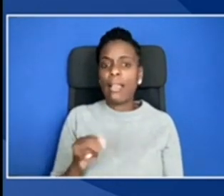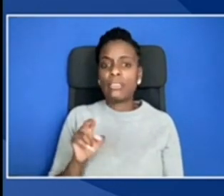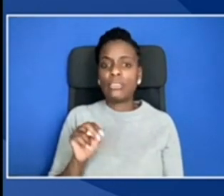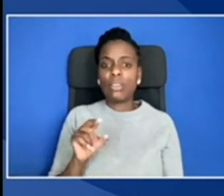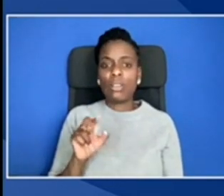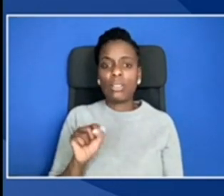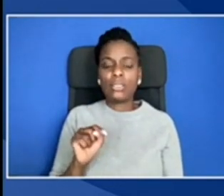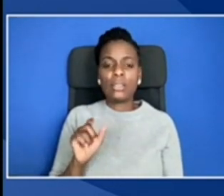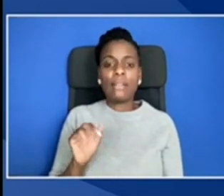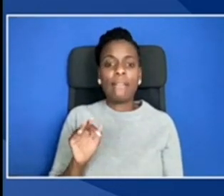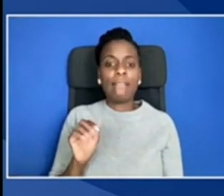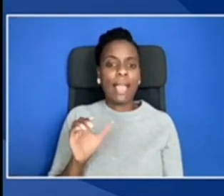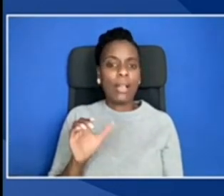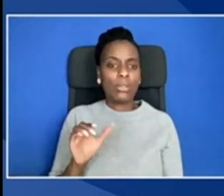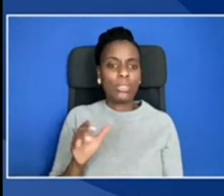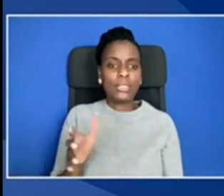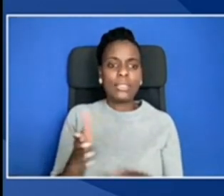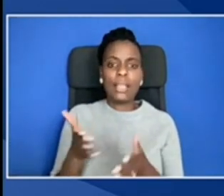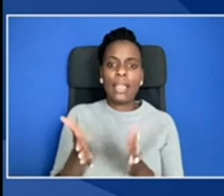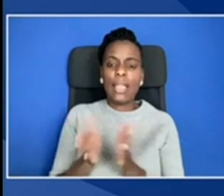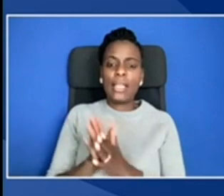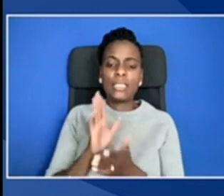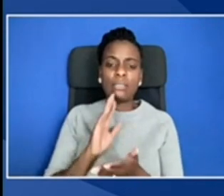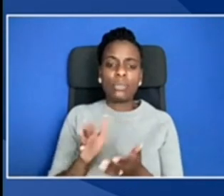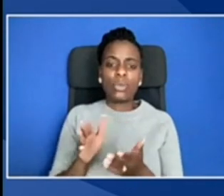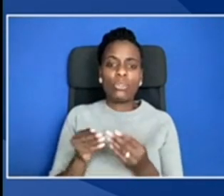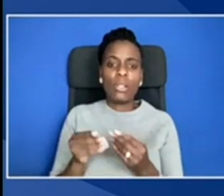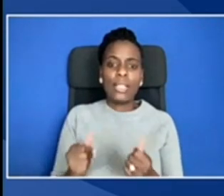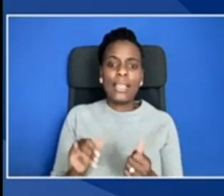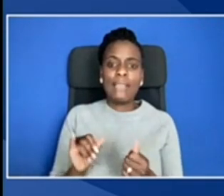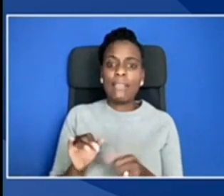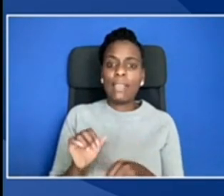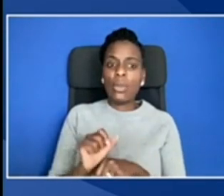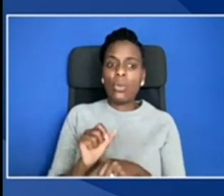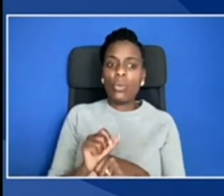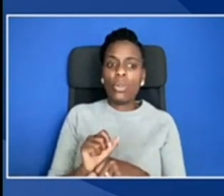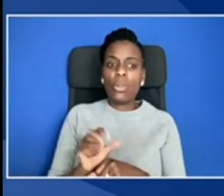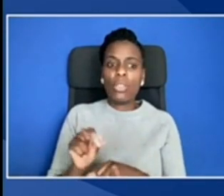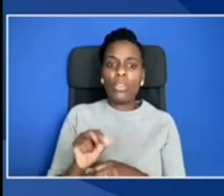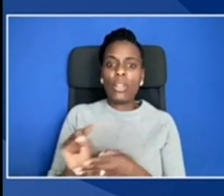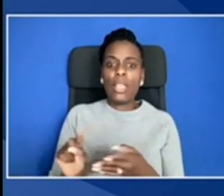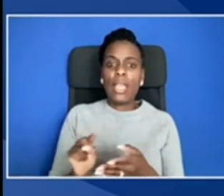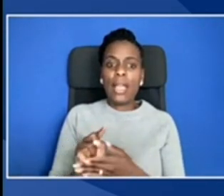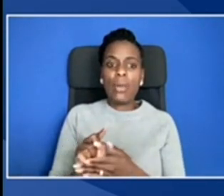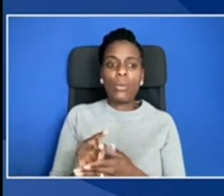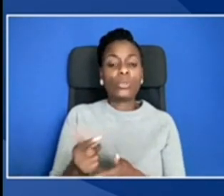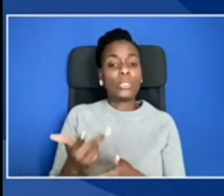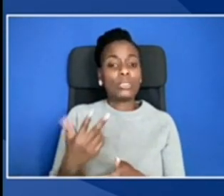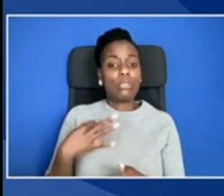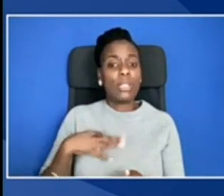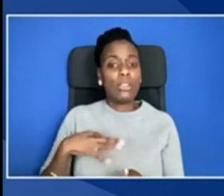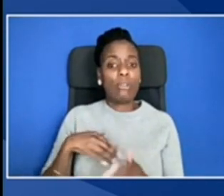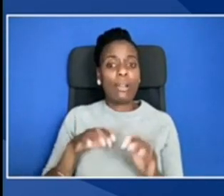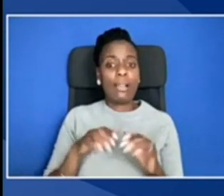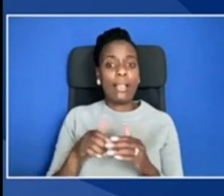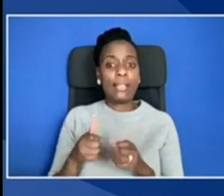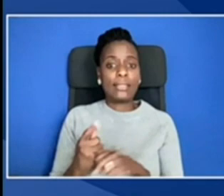they work on an average of 30 hours, which equates to three credit classes per year. But often folks aren't able to do that